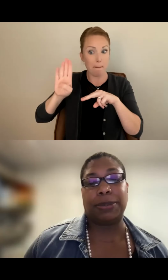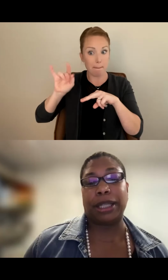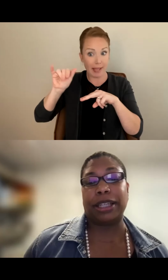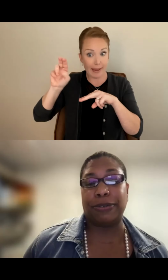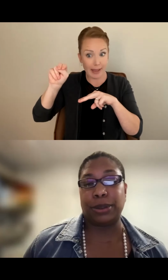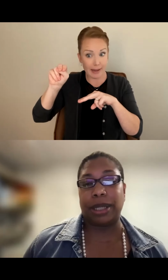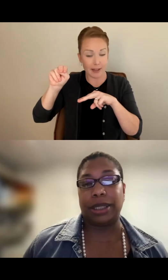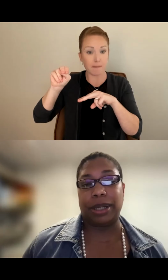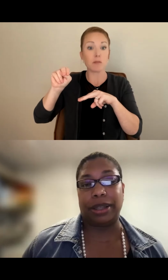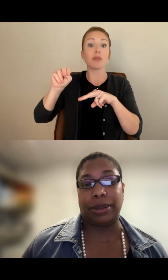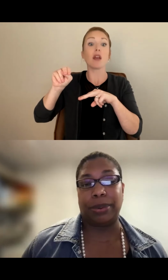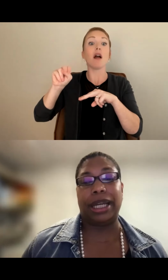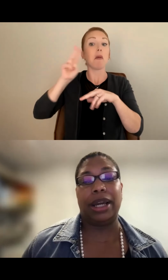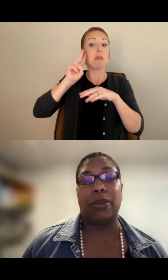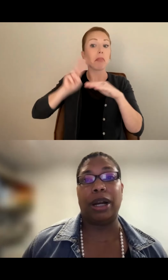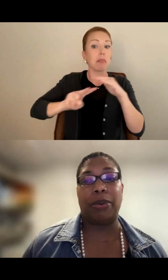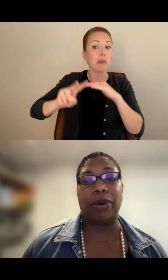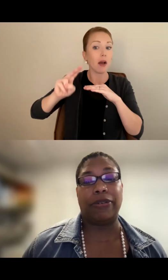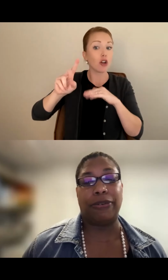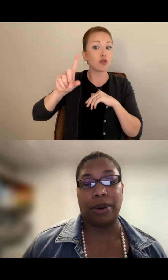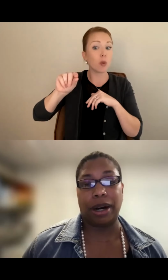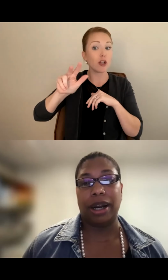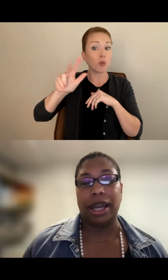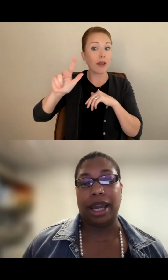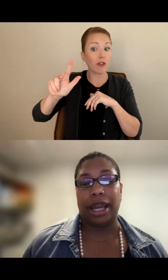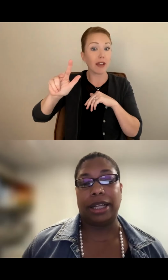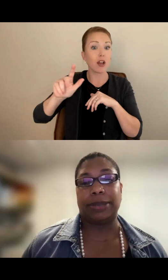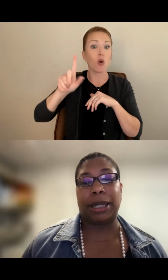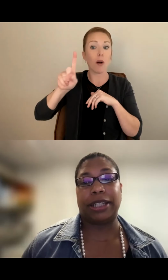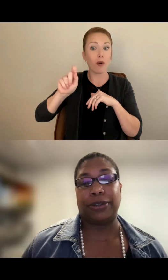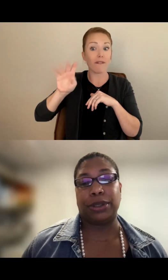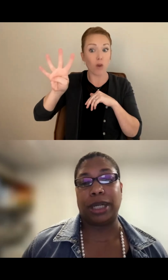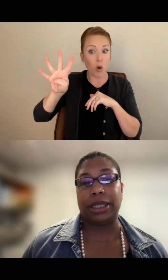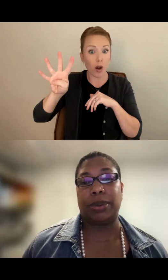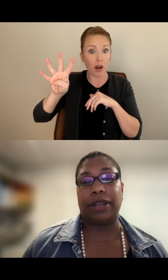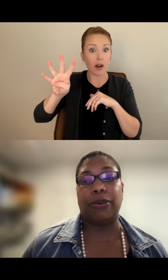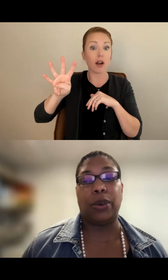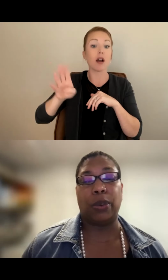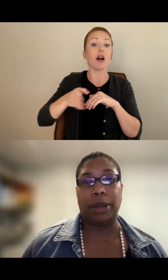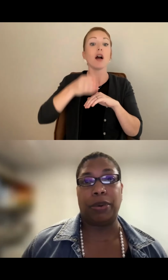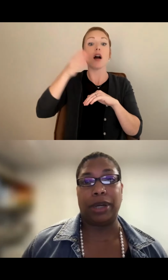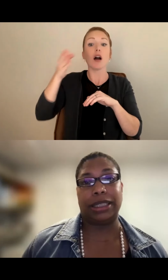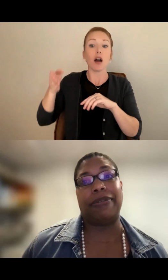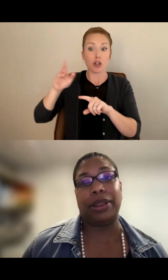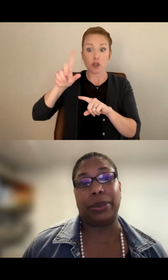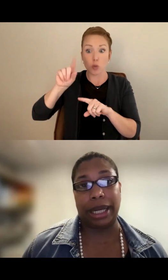Expected for 2023, 1.4, and expected for 2024, 1.73.